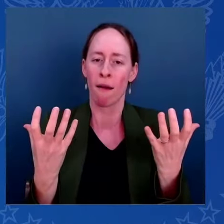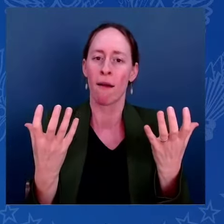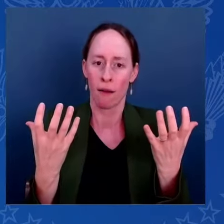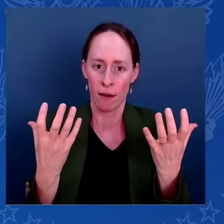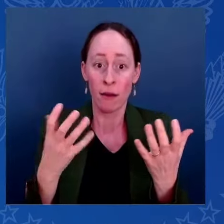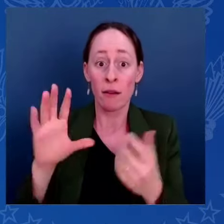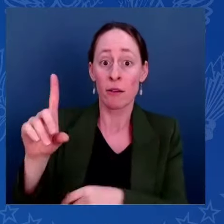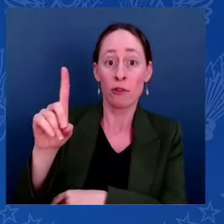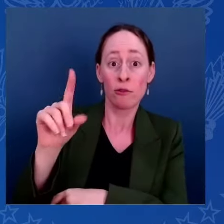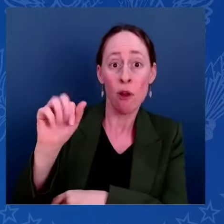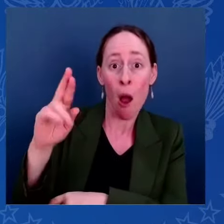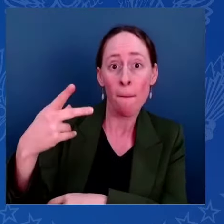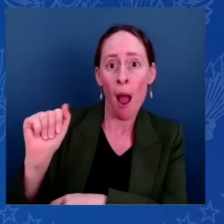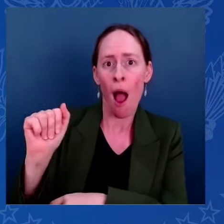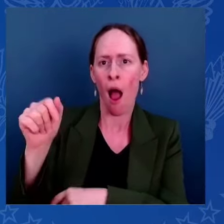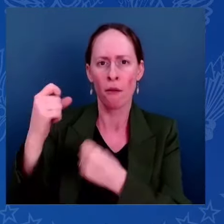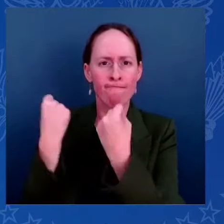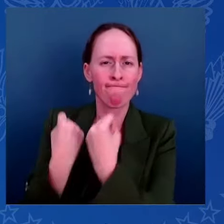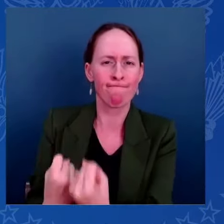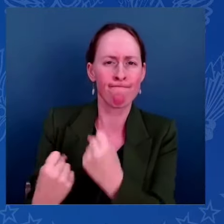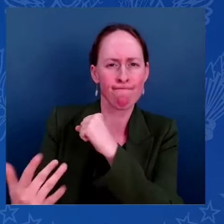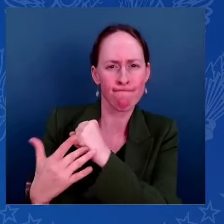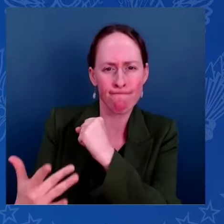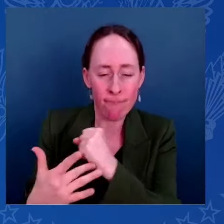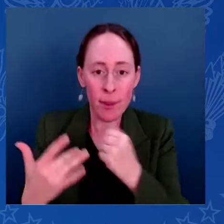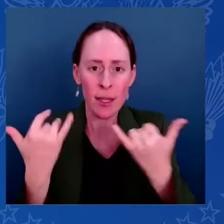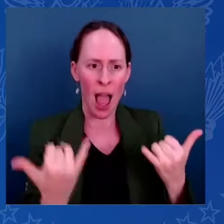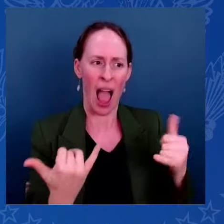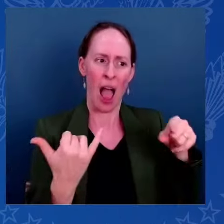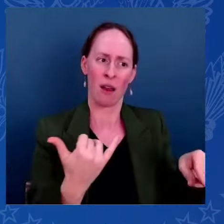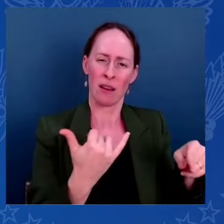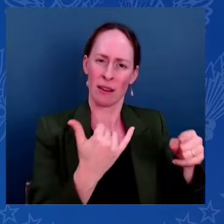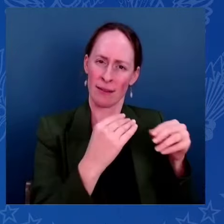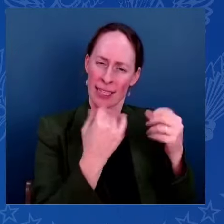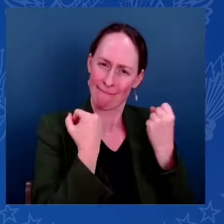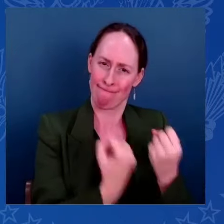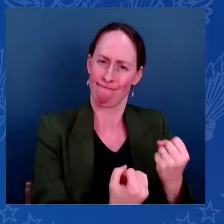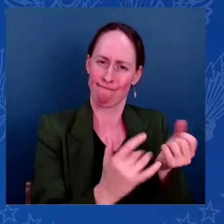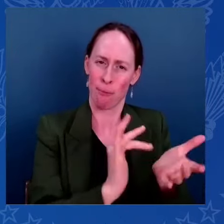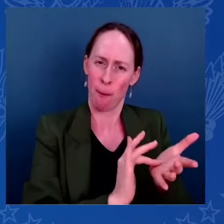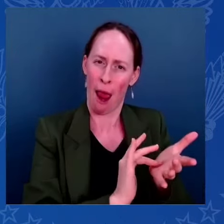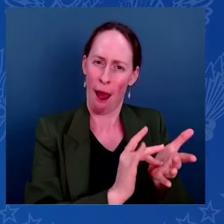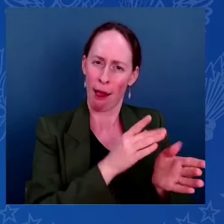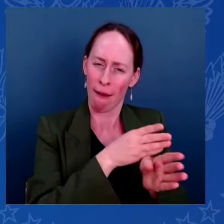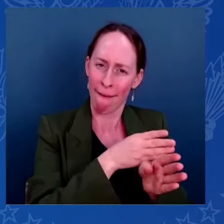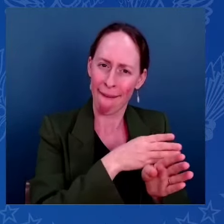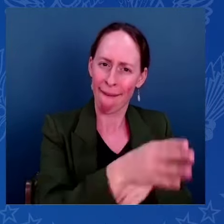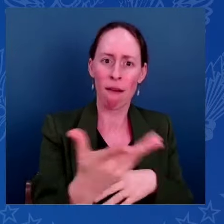driving breakthroughs to prevent, detect, and treat diseases, including cancer, Alzheimer's, and diabetes and so much more.